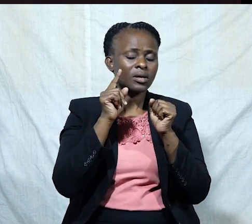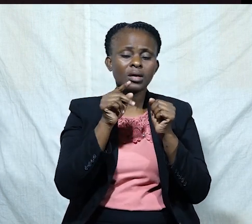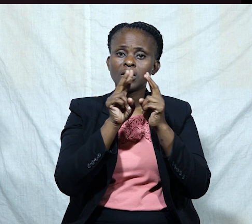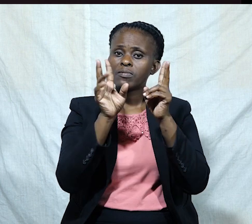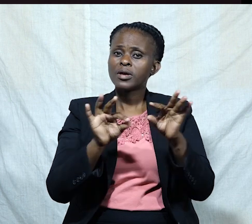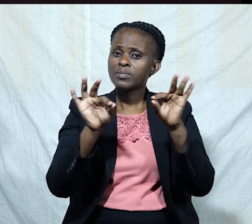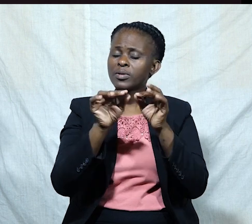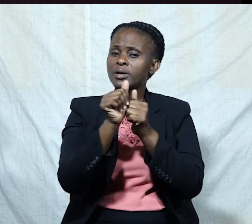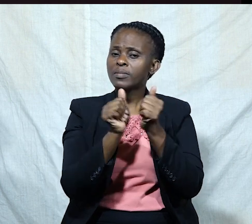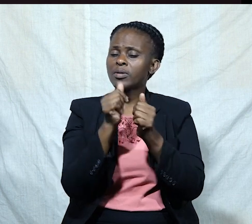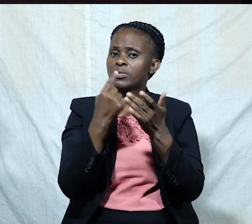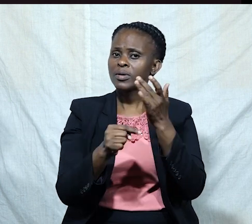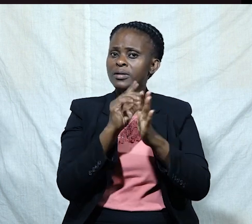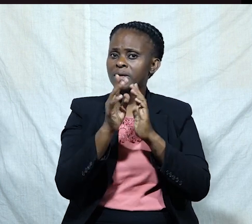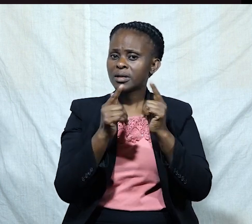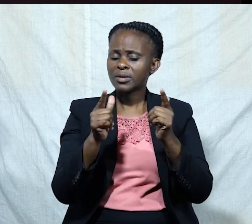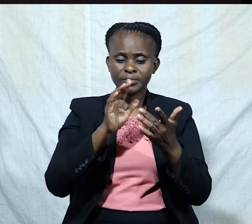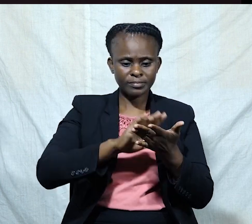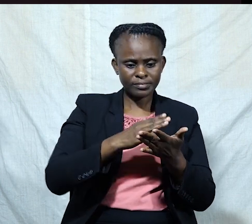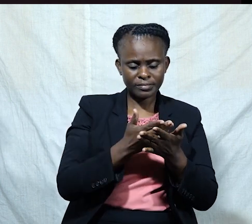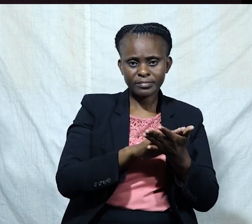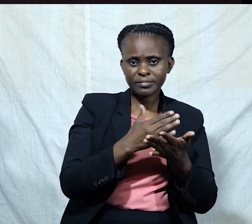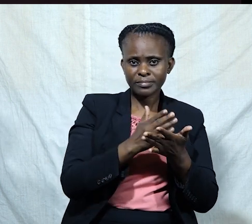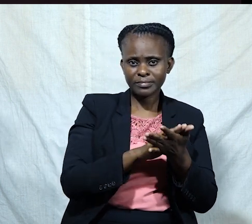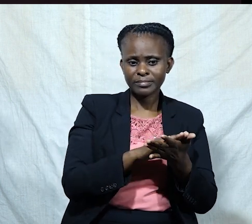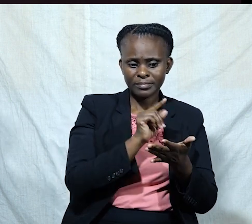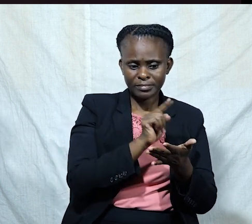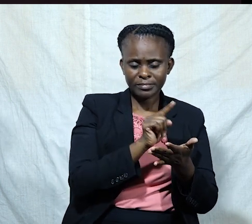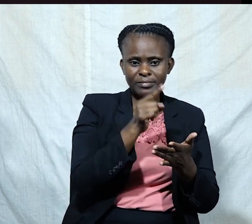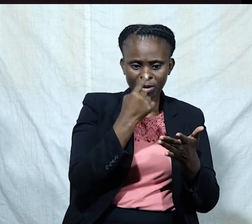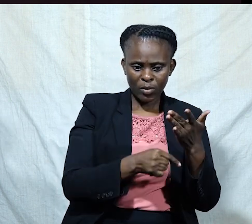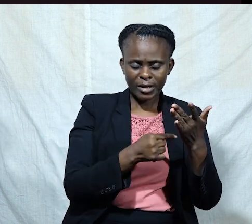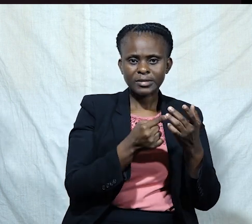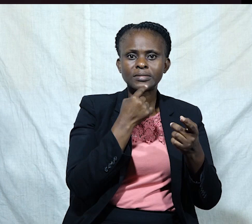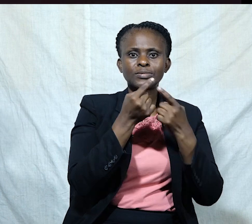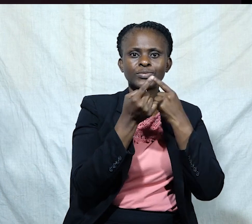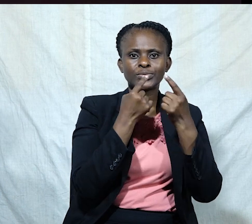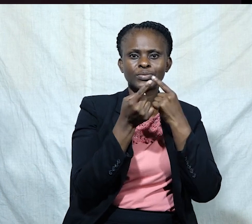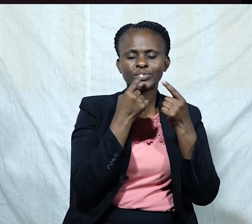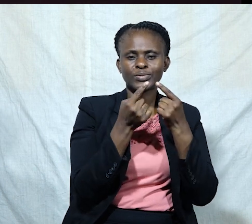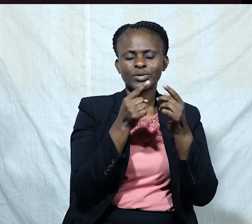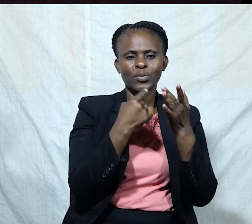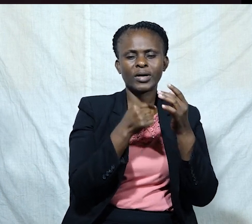is translating what is said into physical movement.